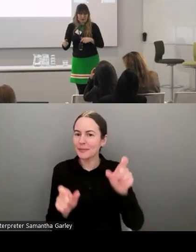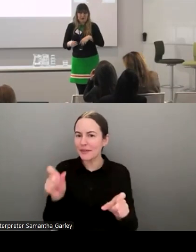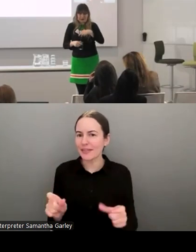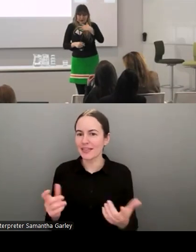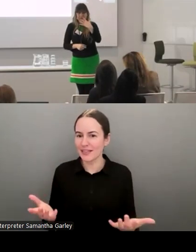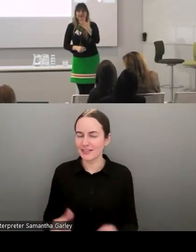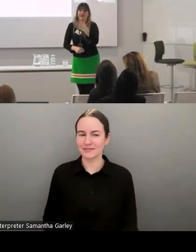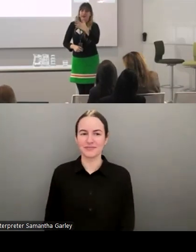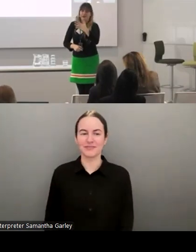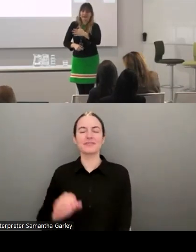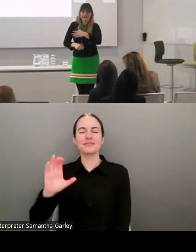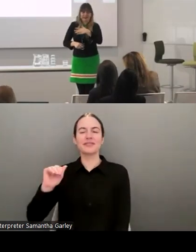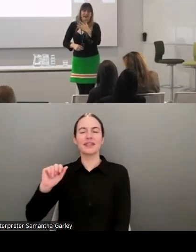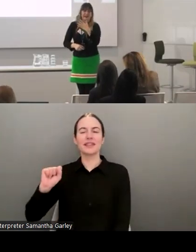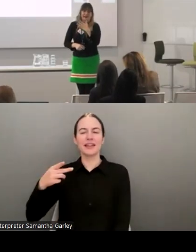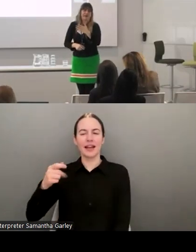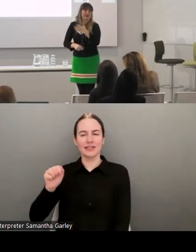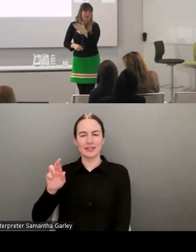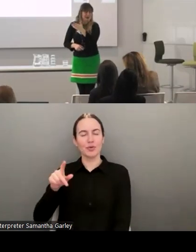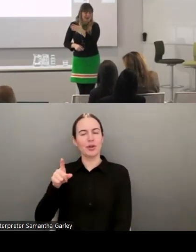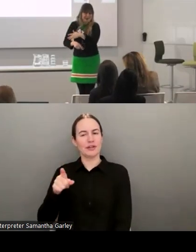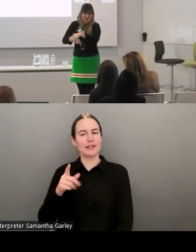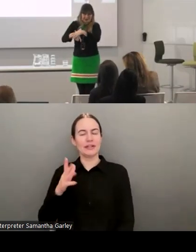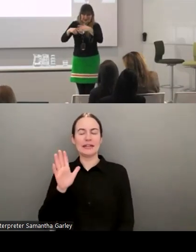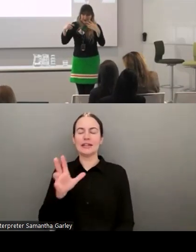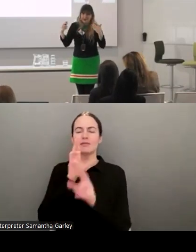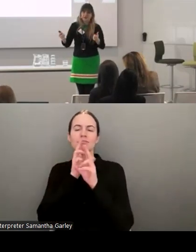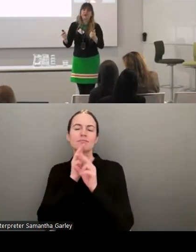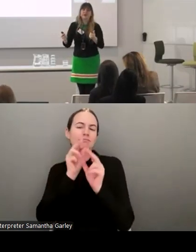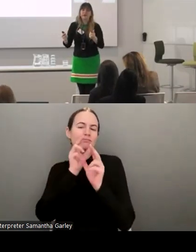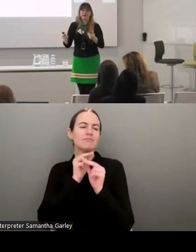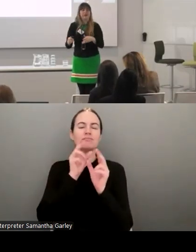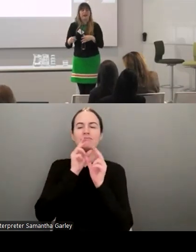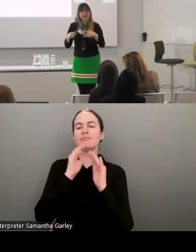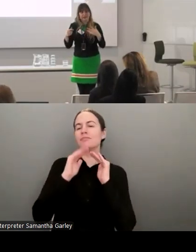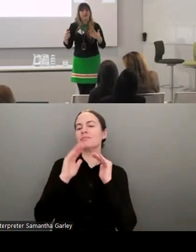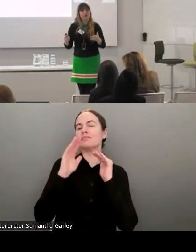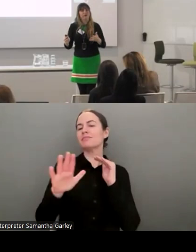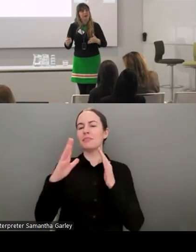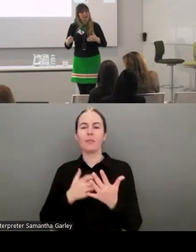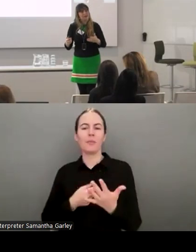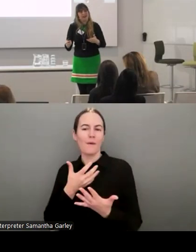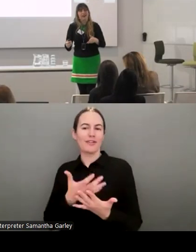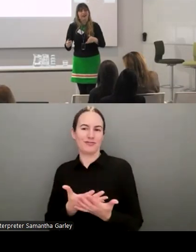you know, and he reads out loud things in a kind of poetic way and stuff like that. So I don't know if you can imagine that the room became silent